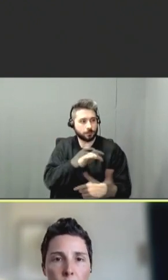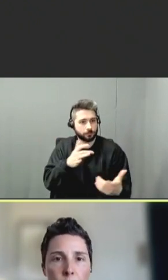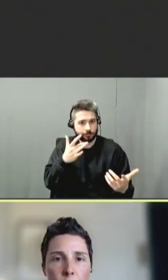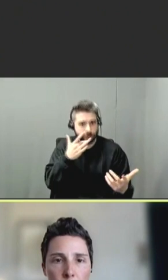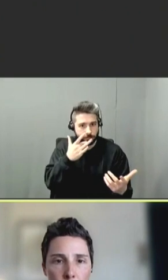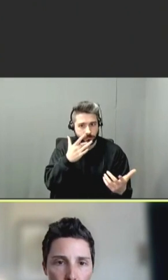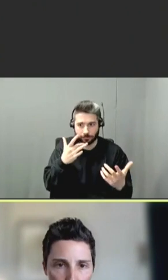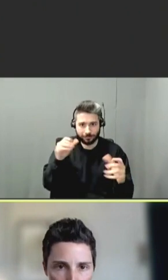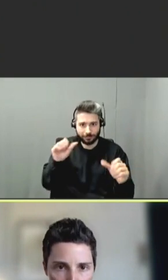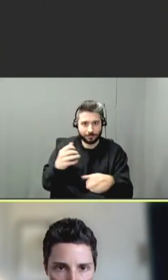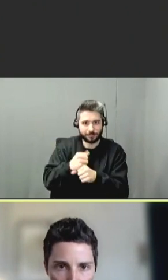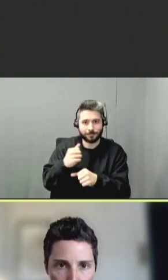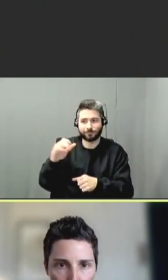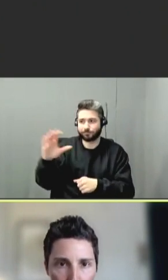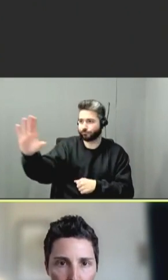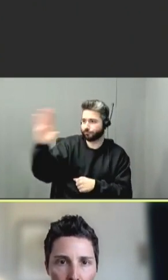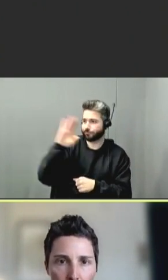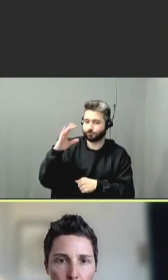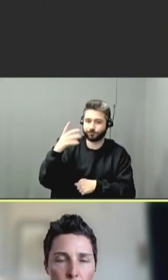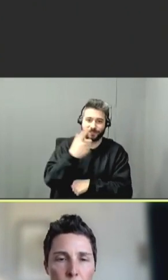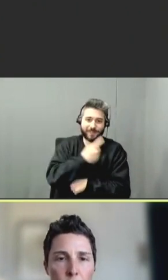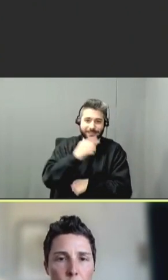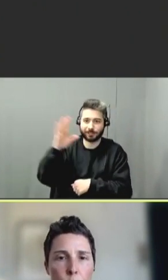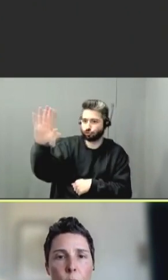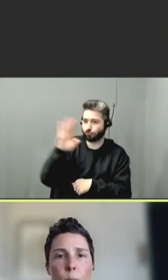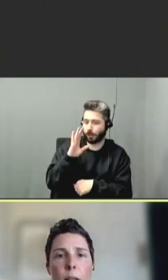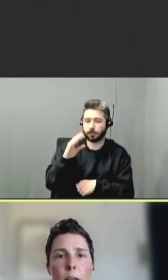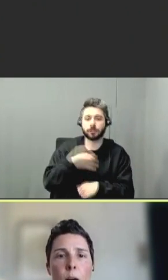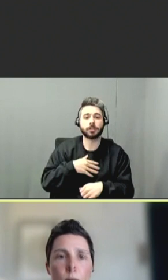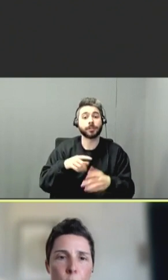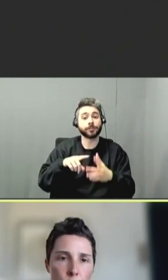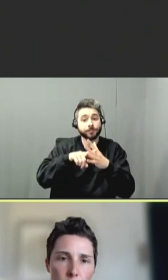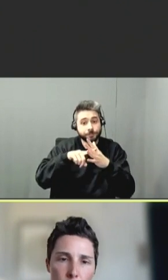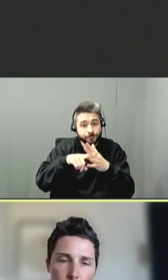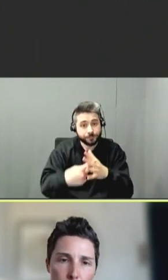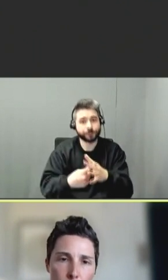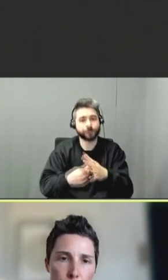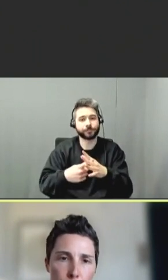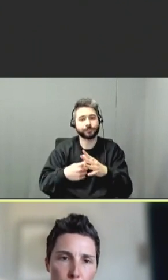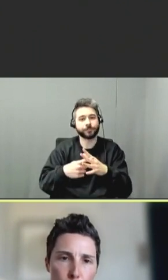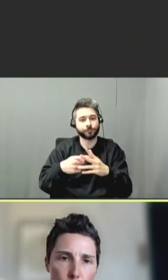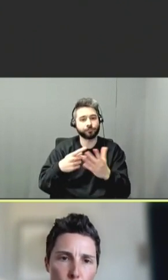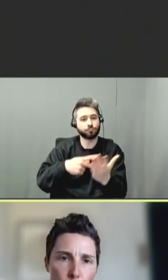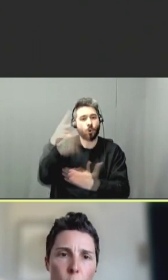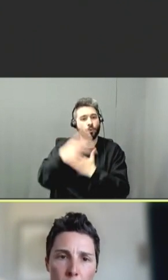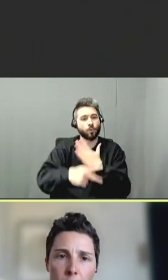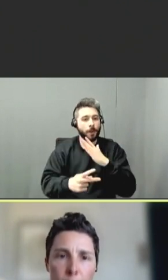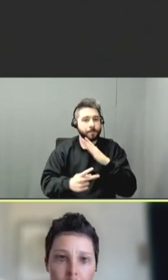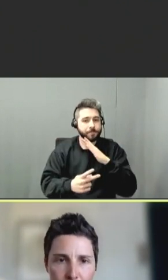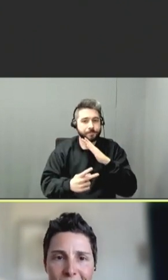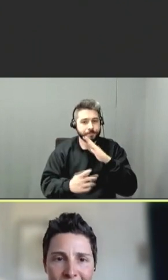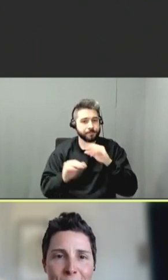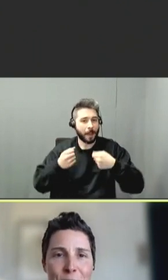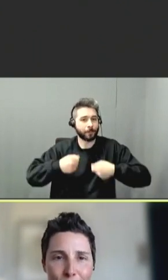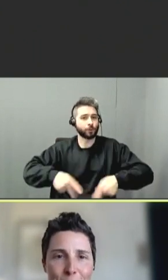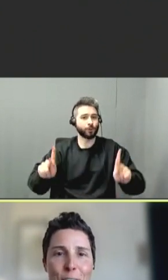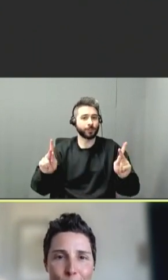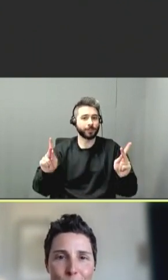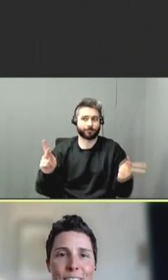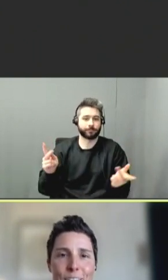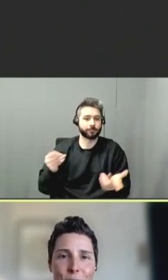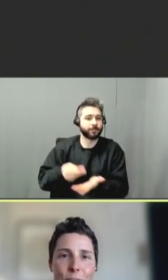vaccine directly. Implementation and programmatic opportunities; funding; funding or compensation